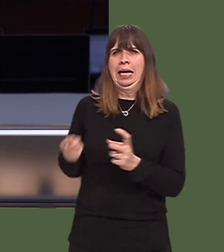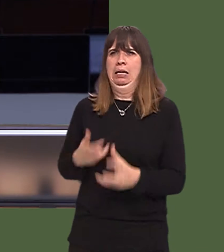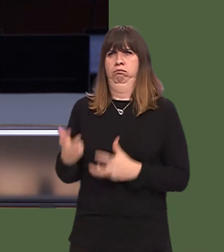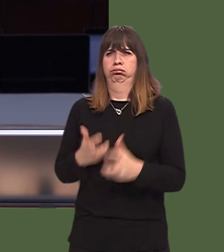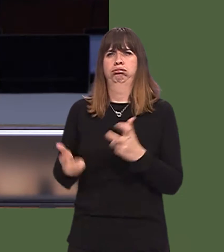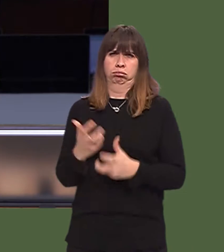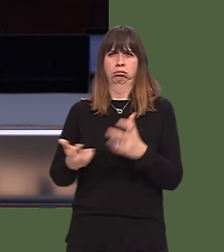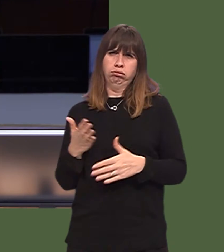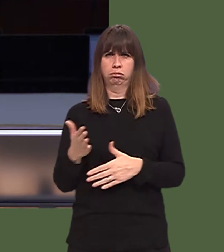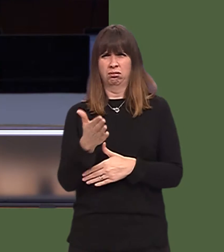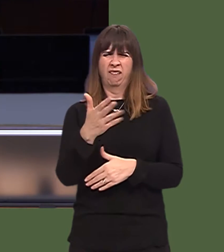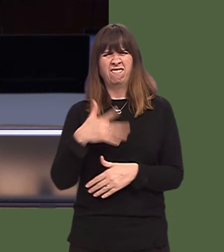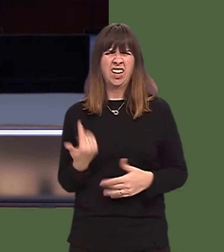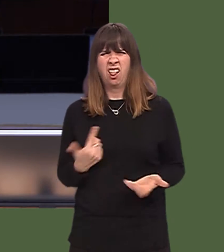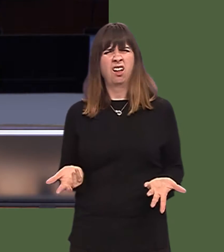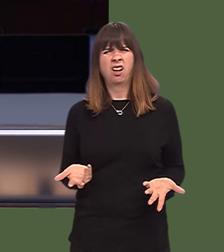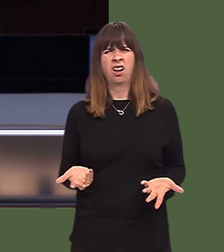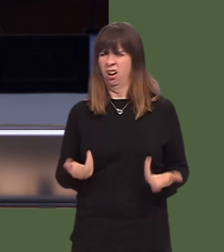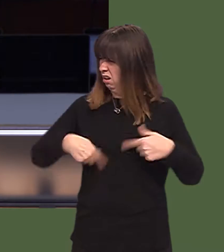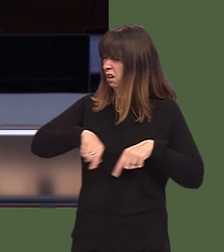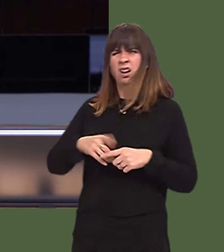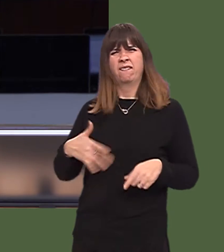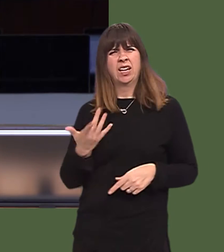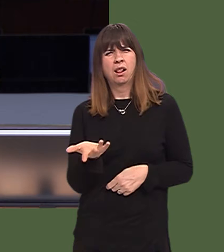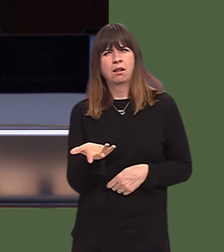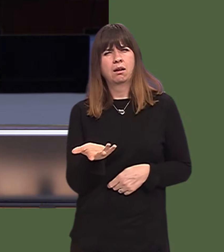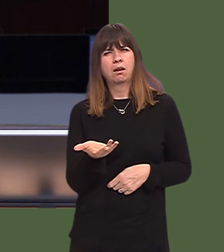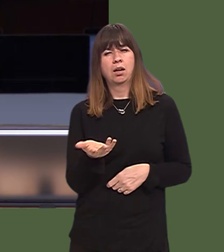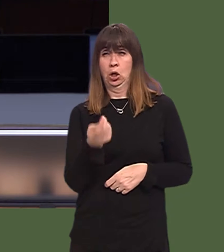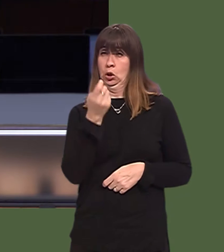It looks to those of us who use the service like that service is at breaking point.